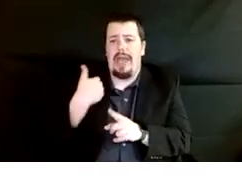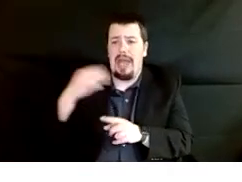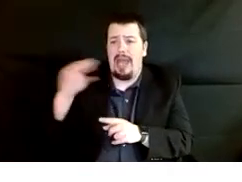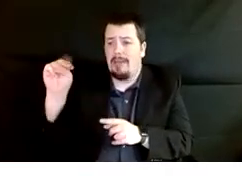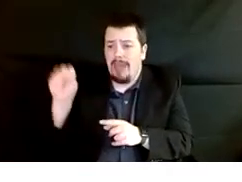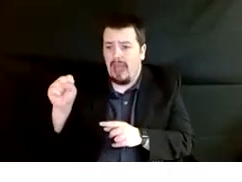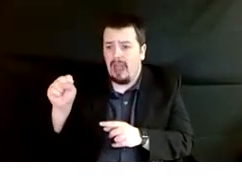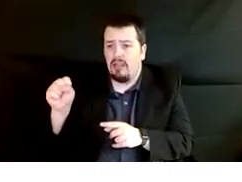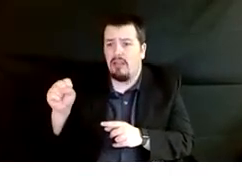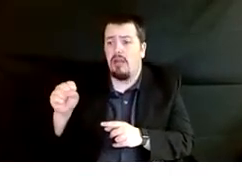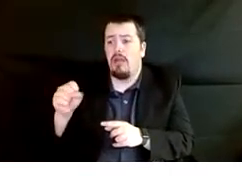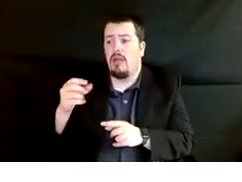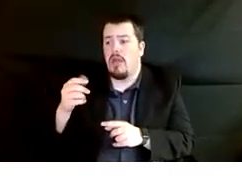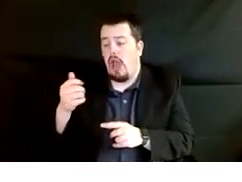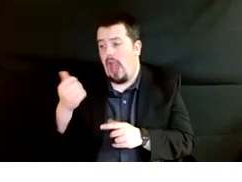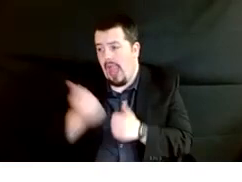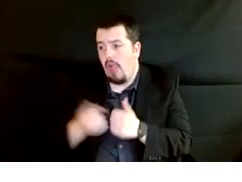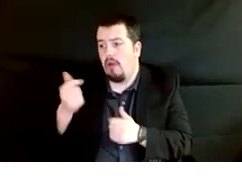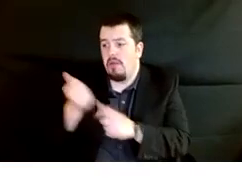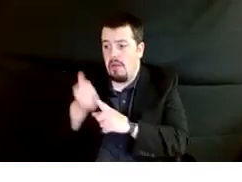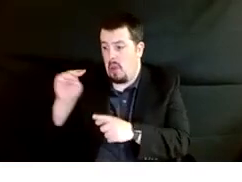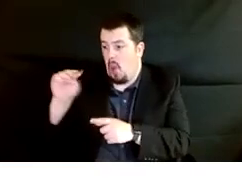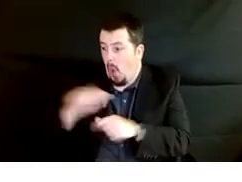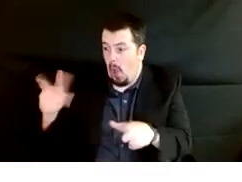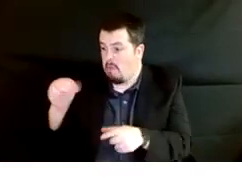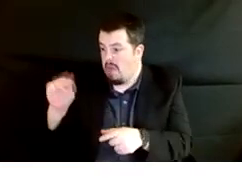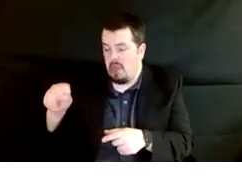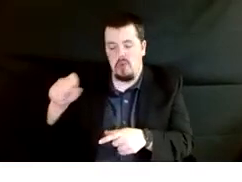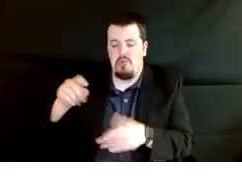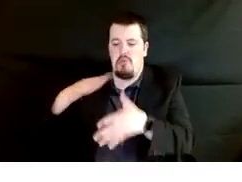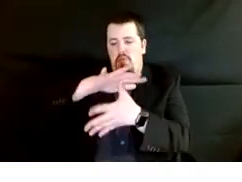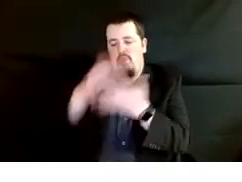every person with multiple sclerosis as if they could not benefit from treatment so we need to make sure